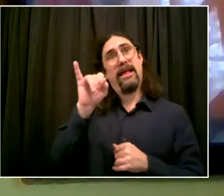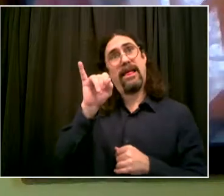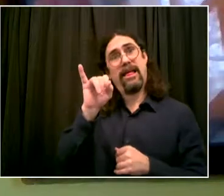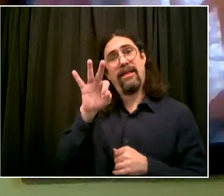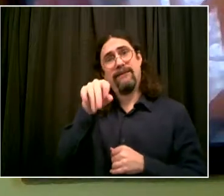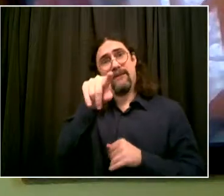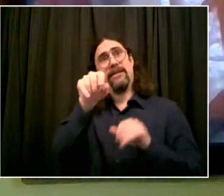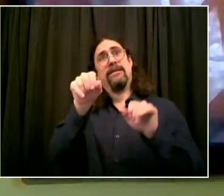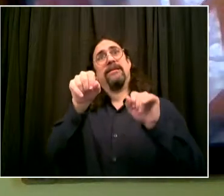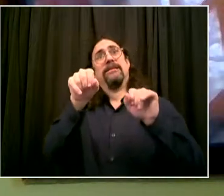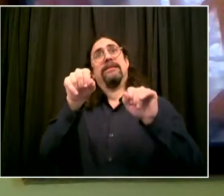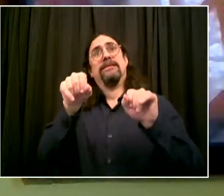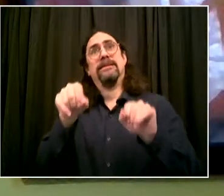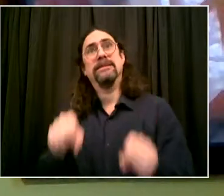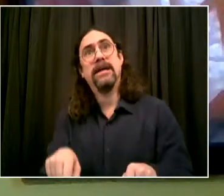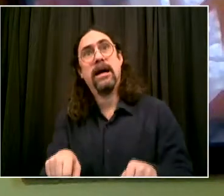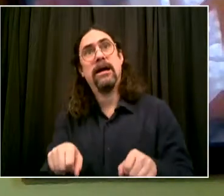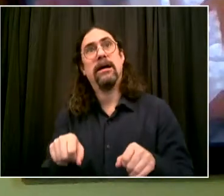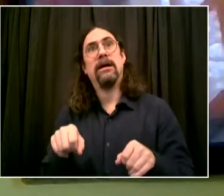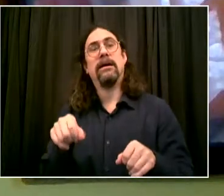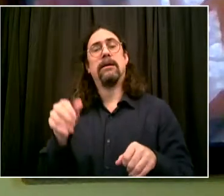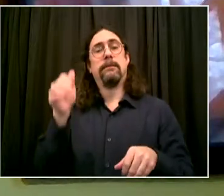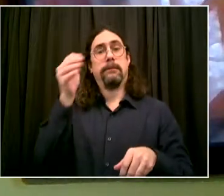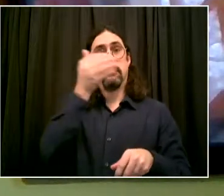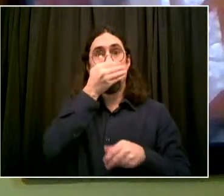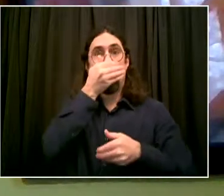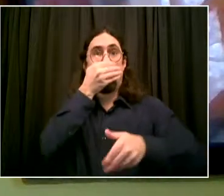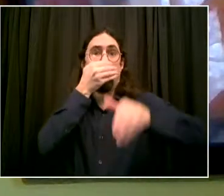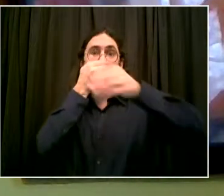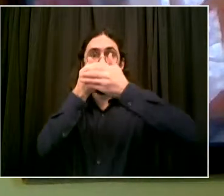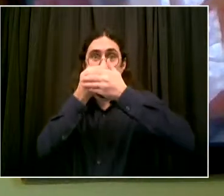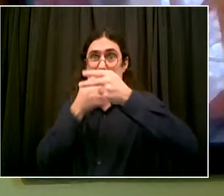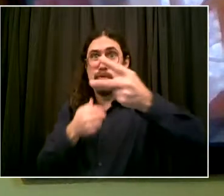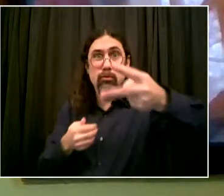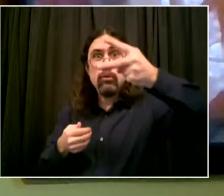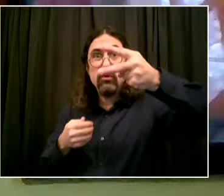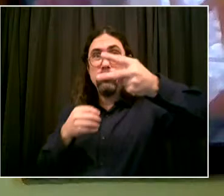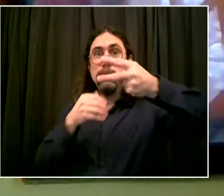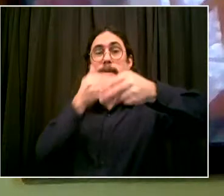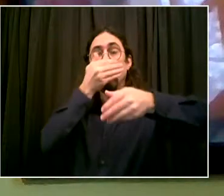WHERE E MORE E THAN ONE MASS, IT IS MORE LIKELY IS GOING TO BE HELPFUL THAN